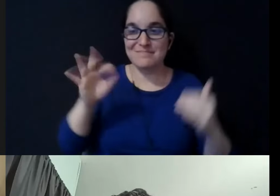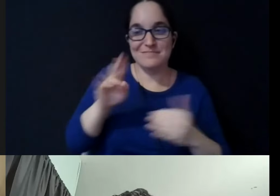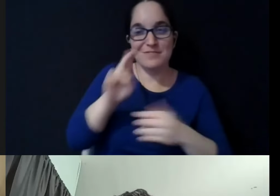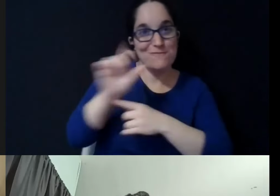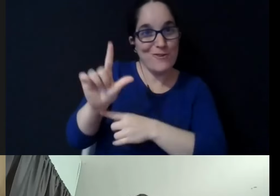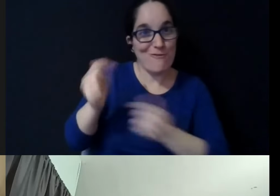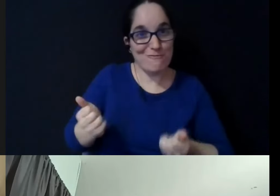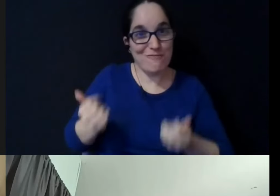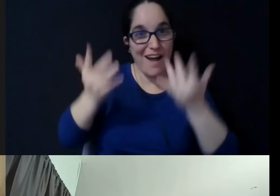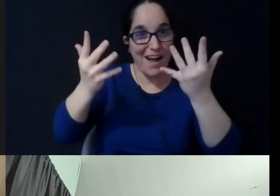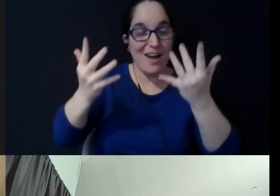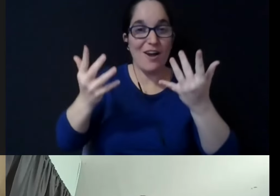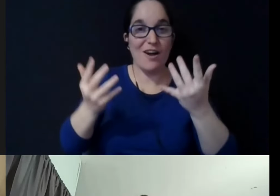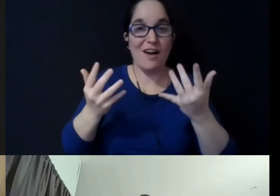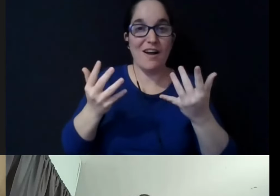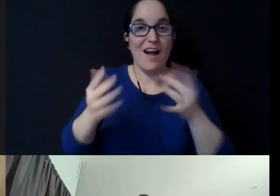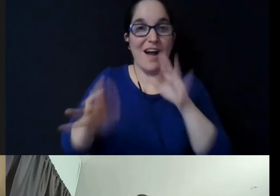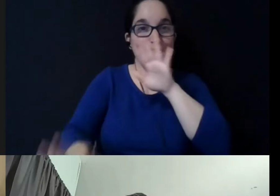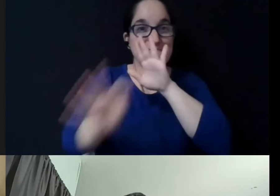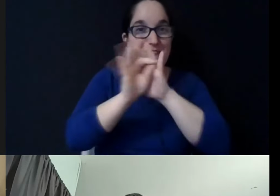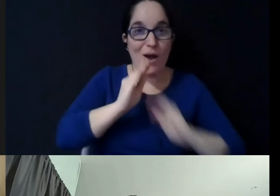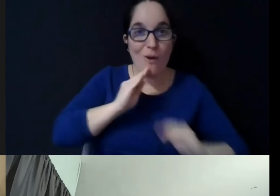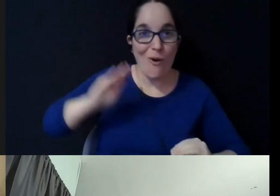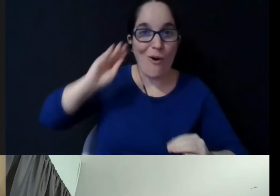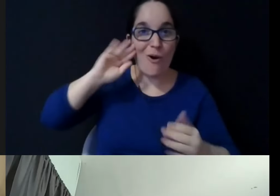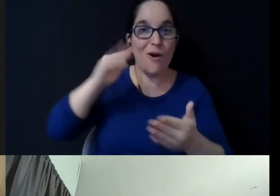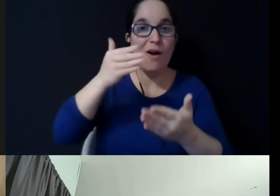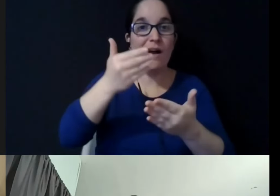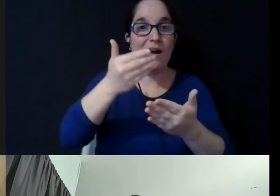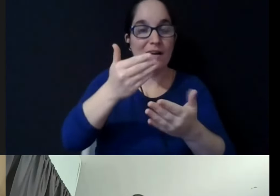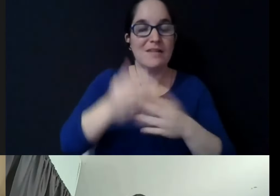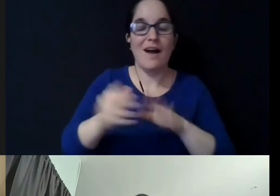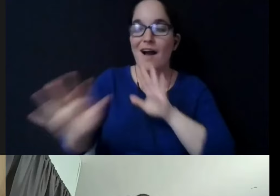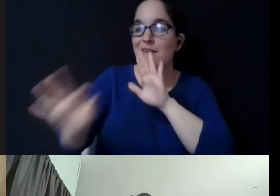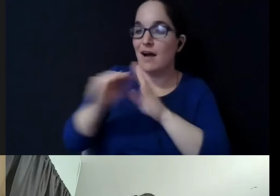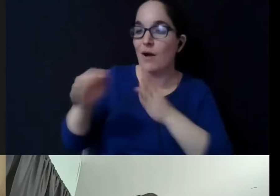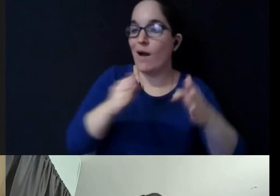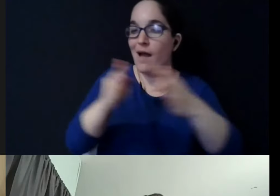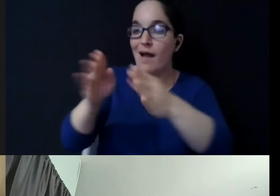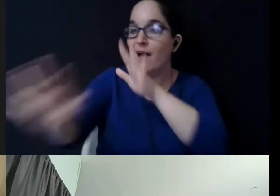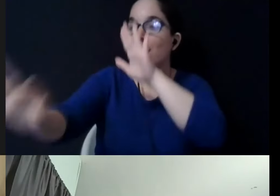I find my way home to my oh no—I find my way to my home safely, sound home.